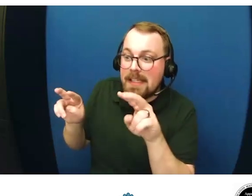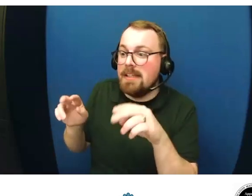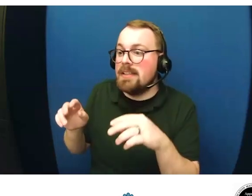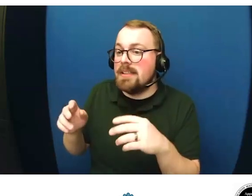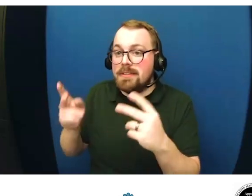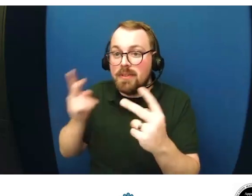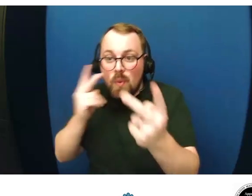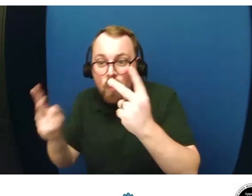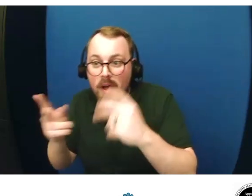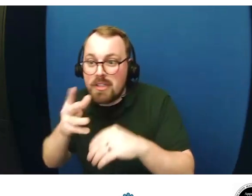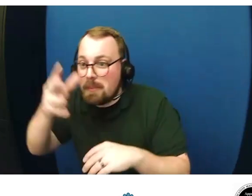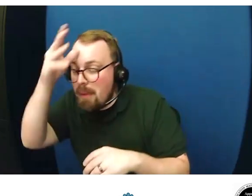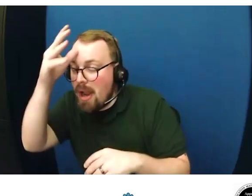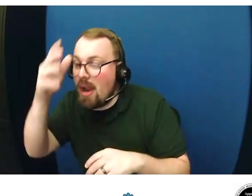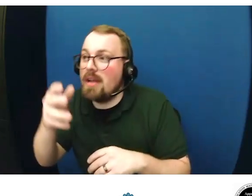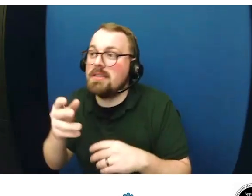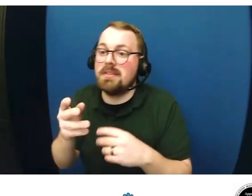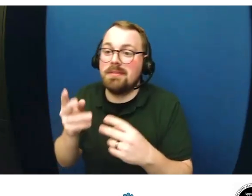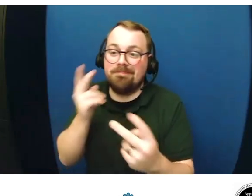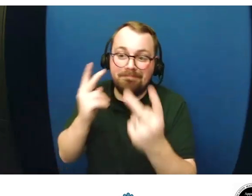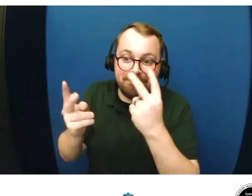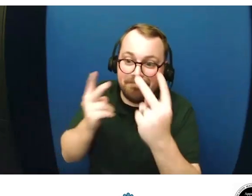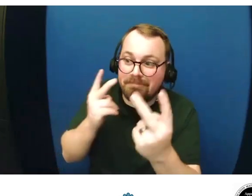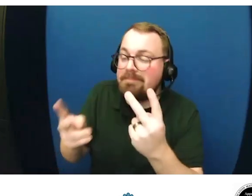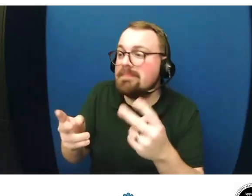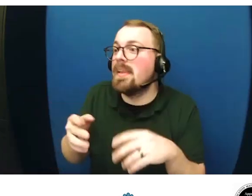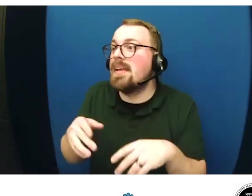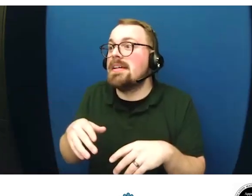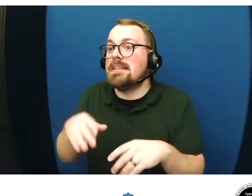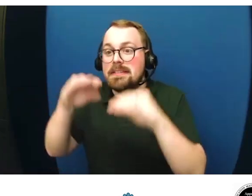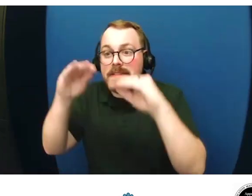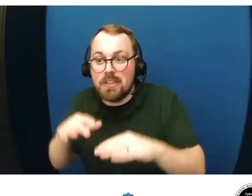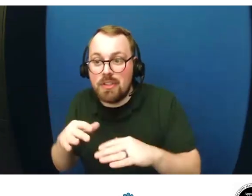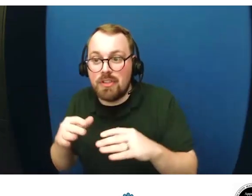from watching their parents, from watching their friends, from watching their teachers.